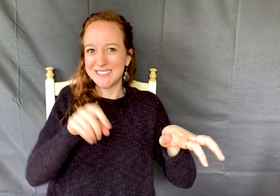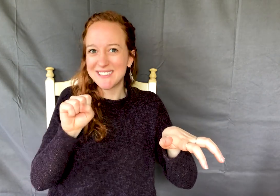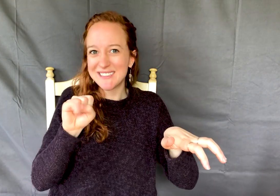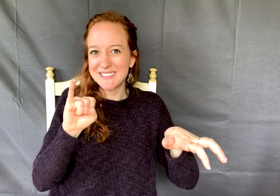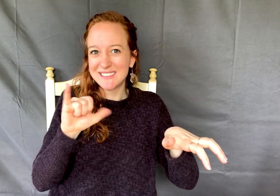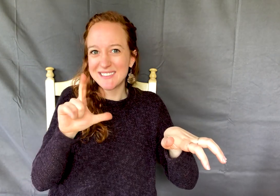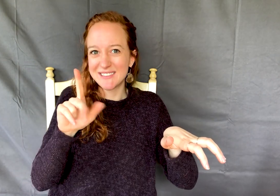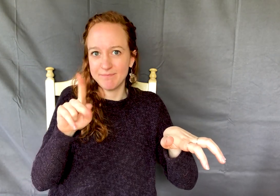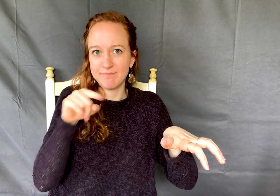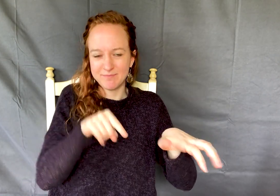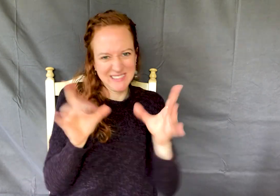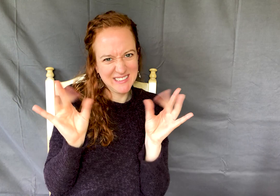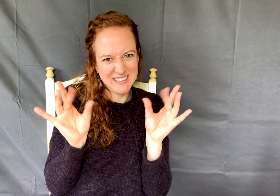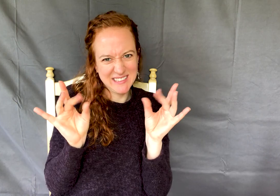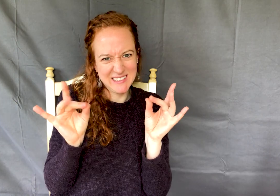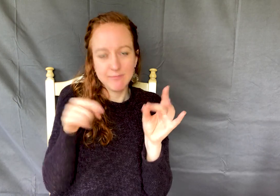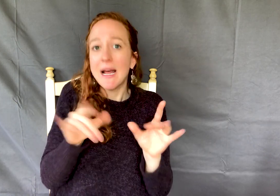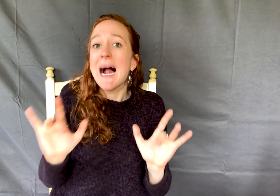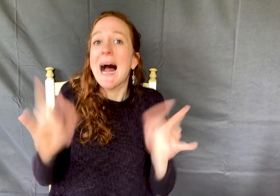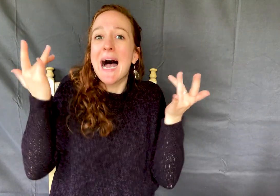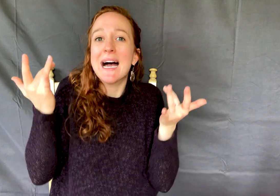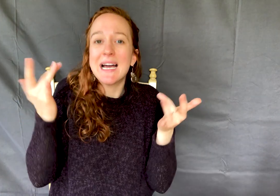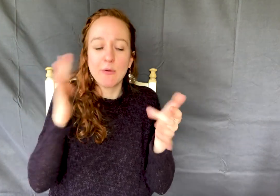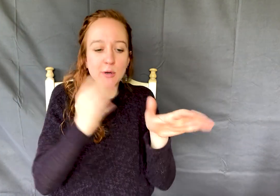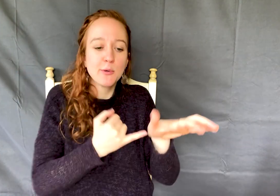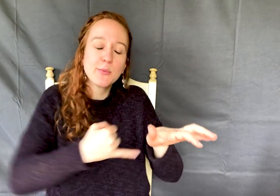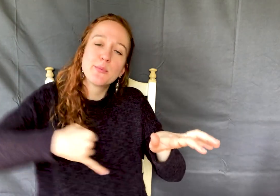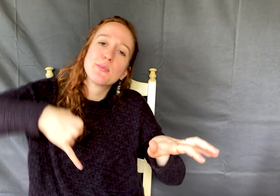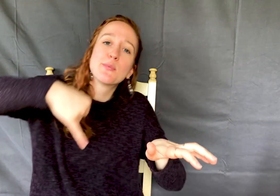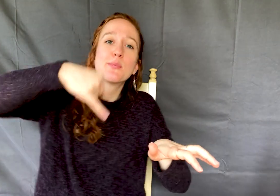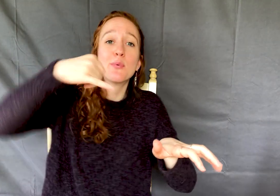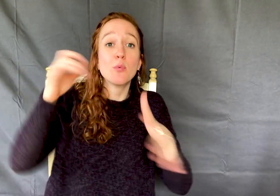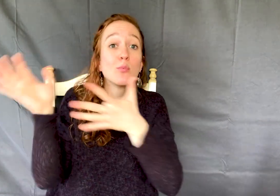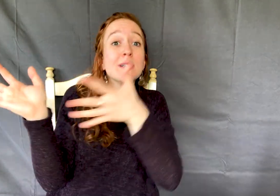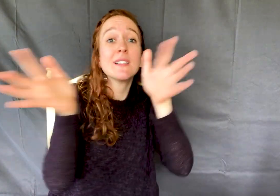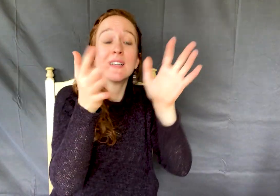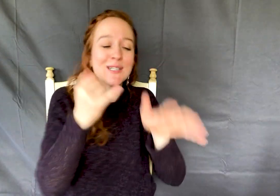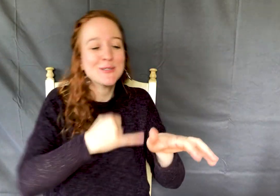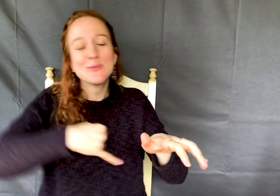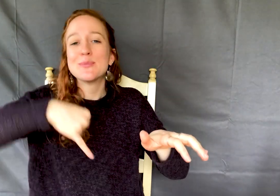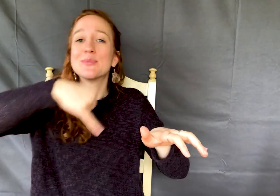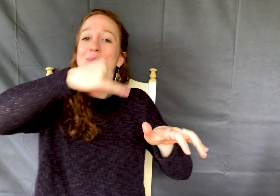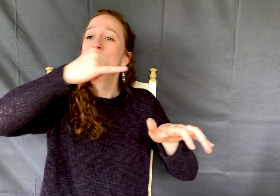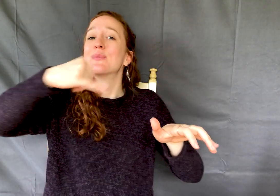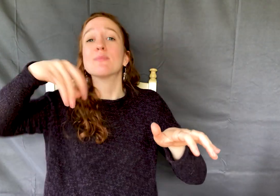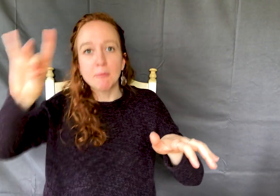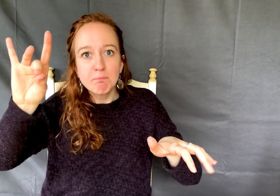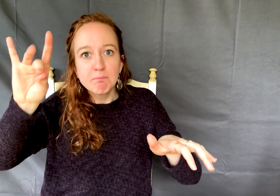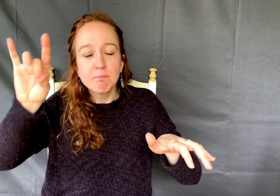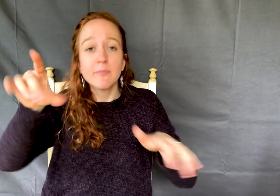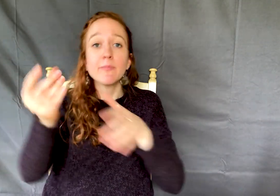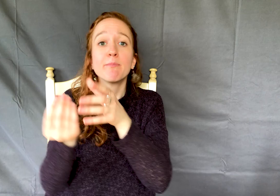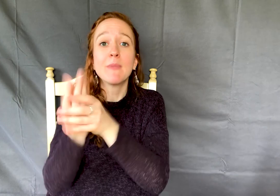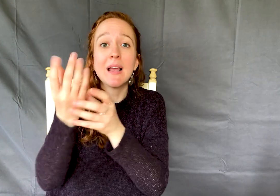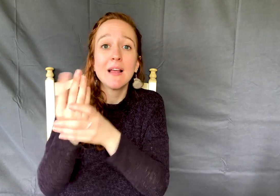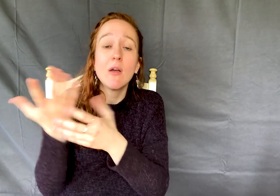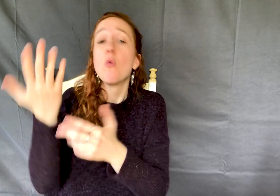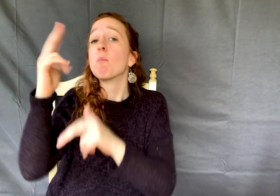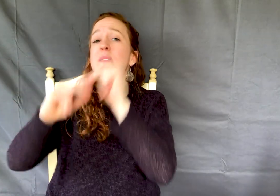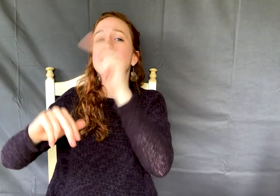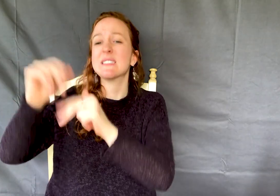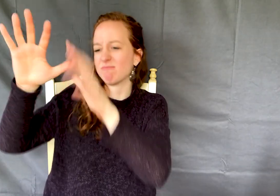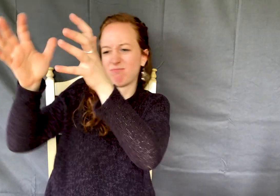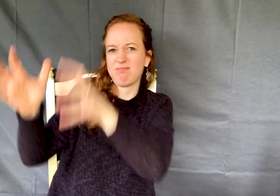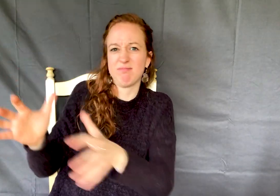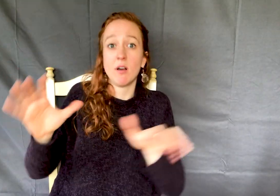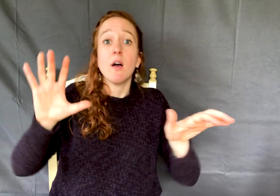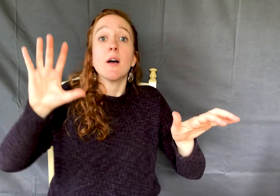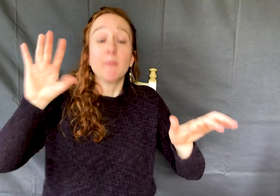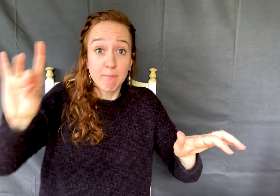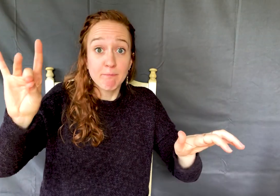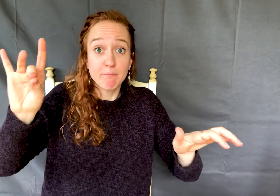It is so light it gets caught by the breeze and sticks to a second point on surrounding vegetation or solid structures.